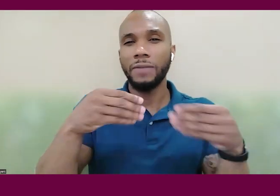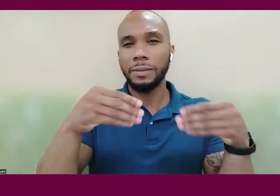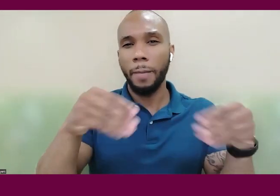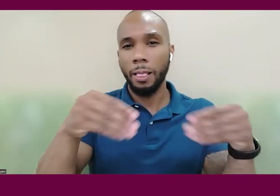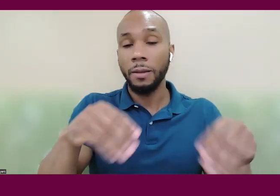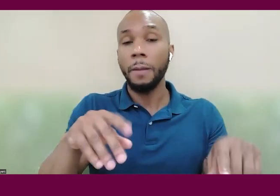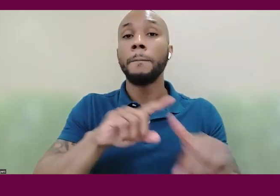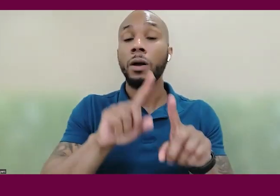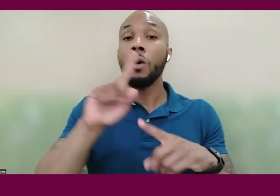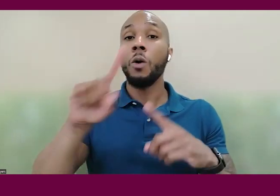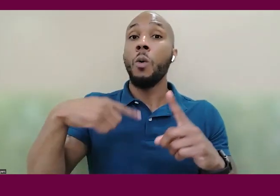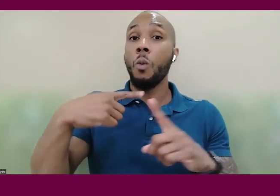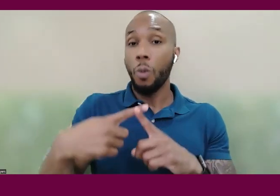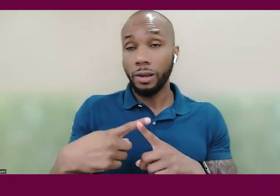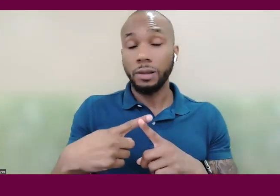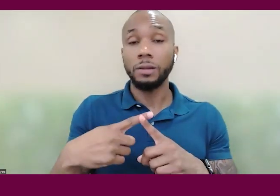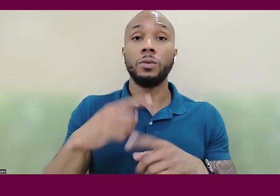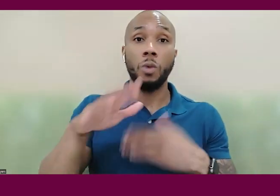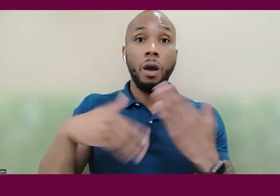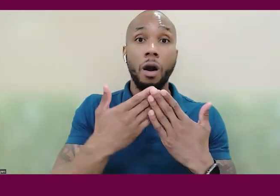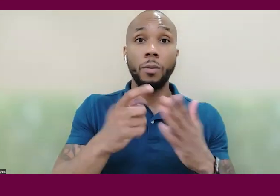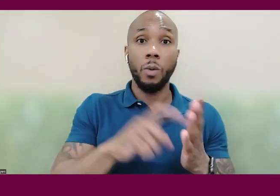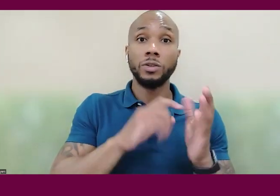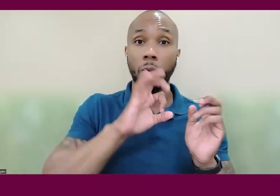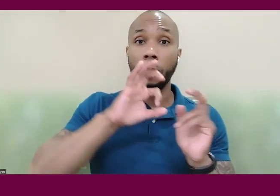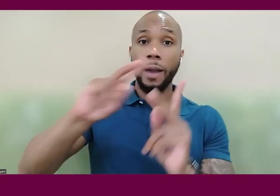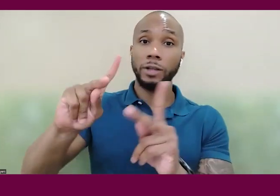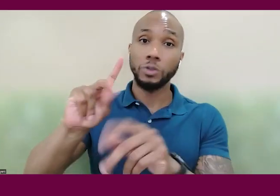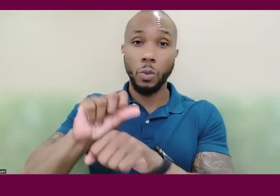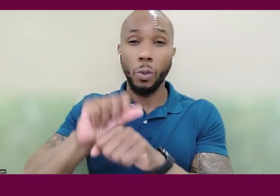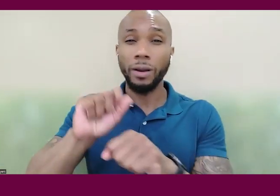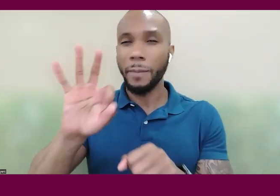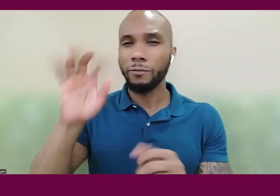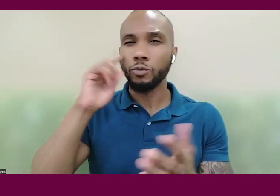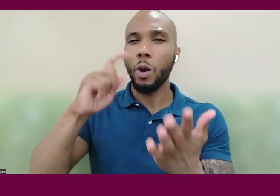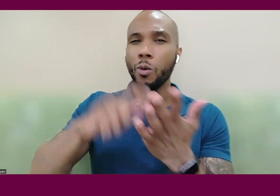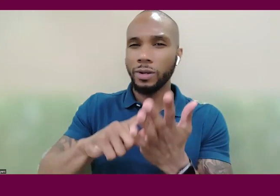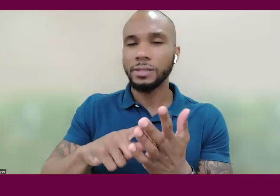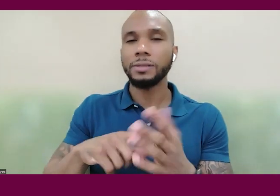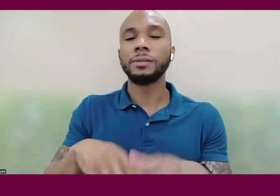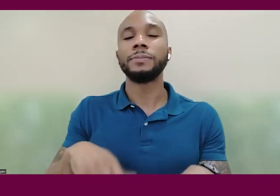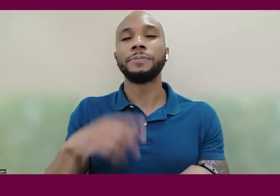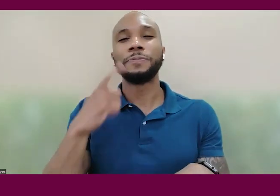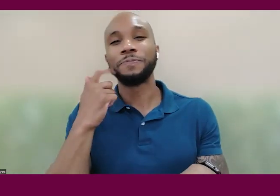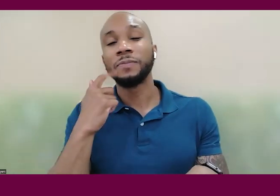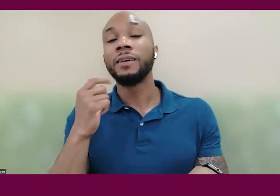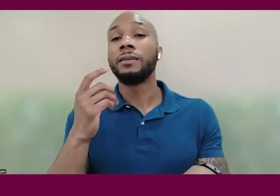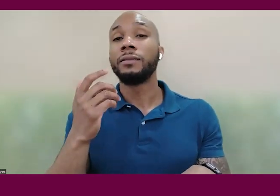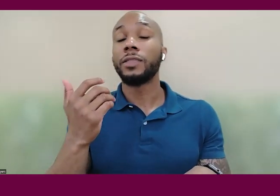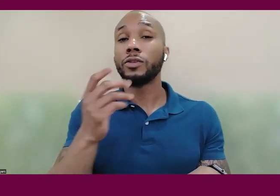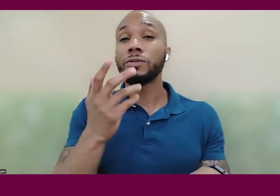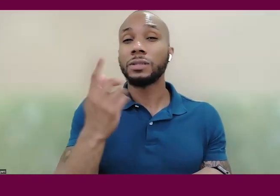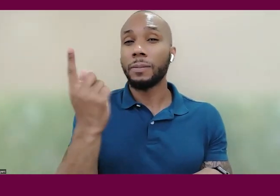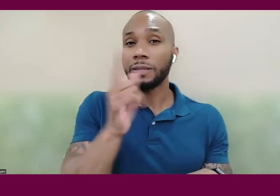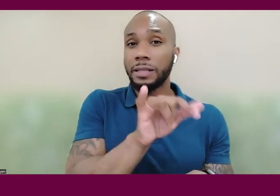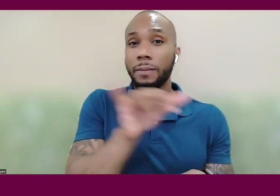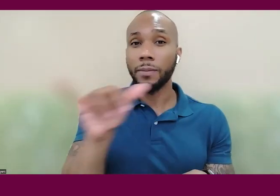But when we all had to go back to work, if you notice, there's a similarity between when